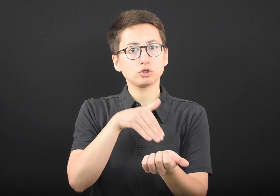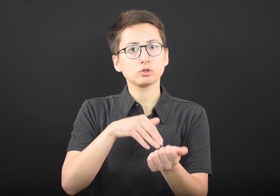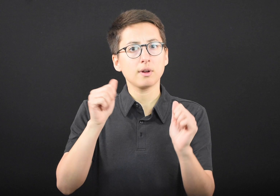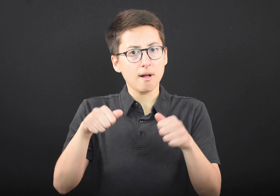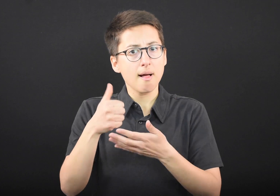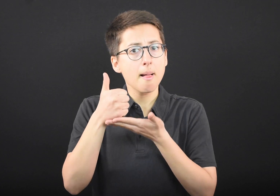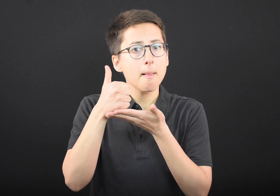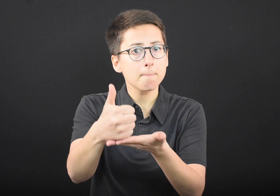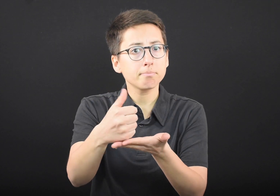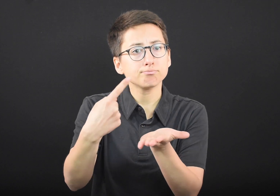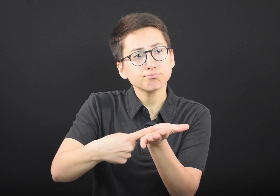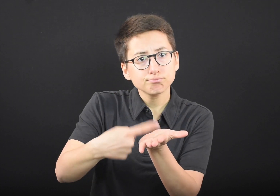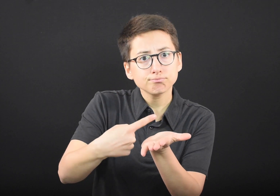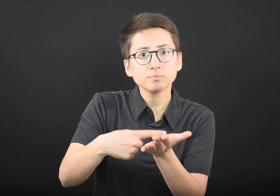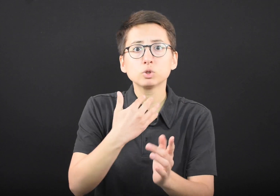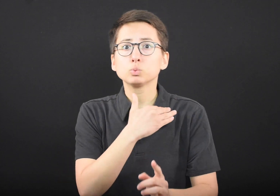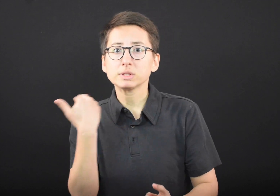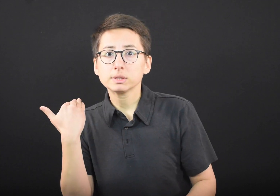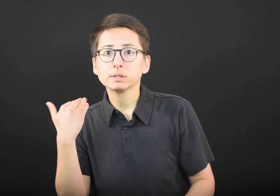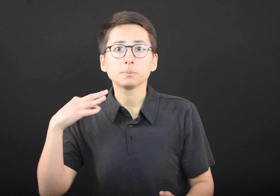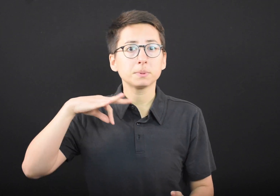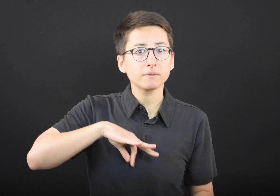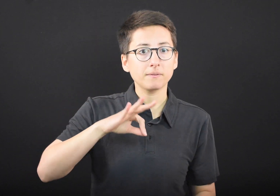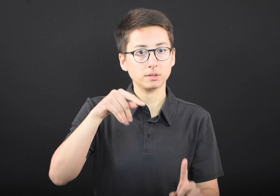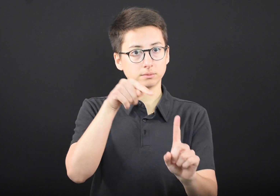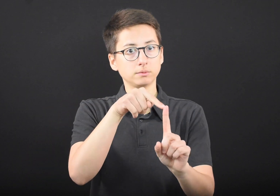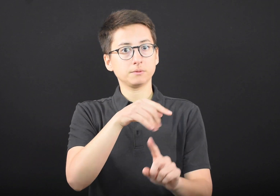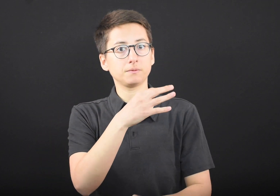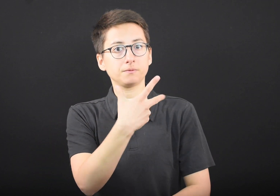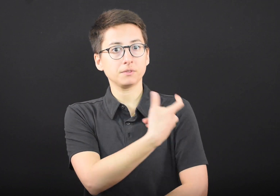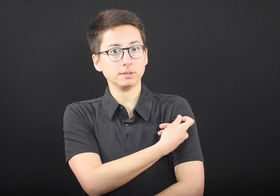provider will be able to help discuss the risks and benefits of the vaccine.